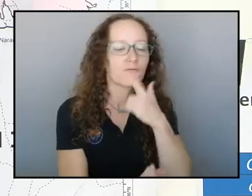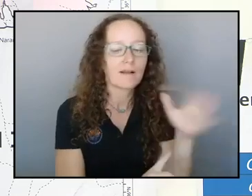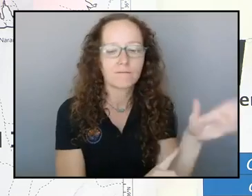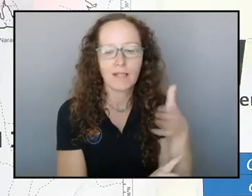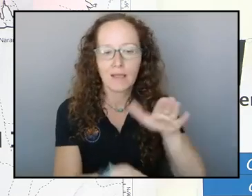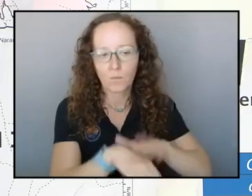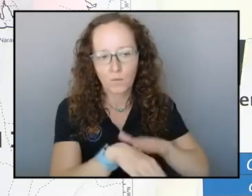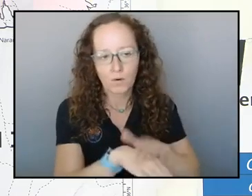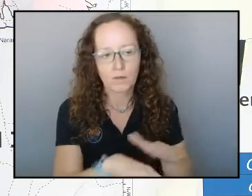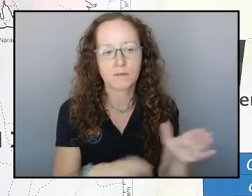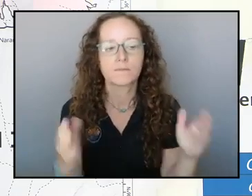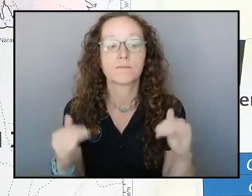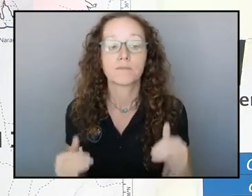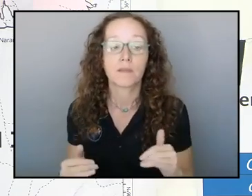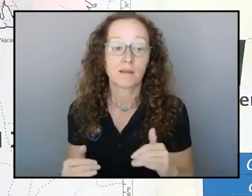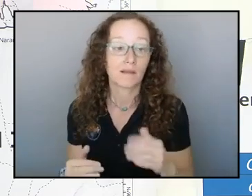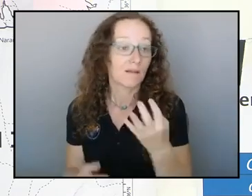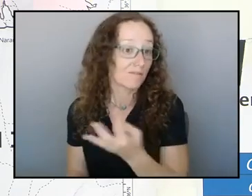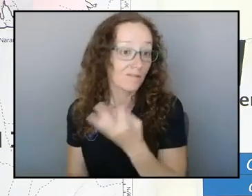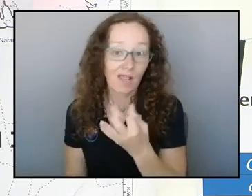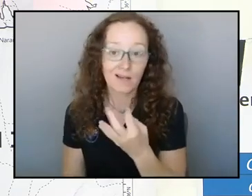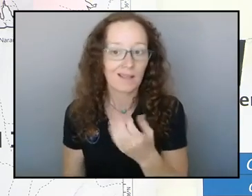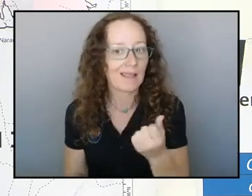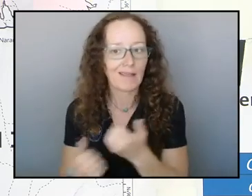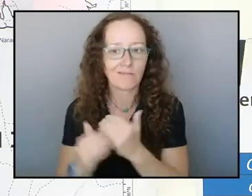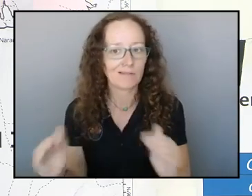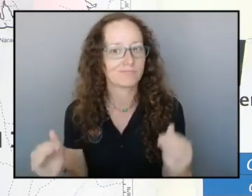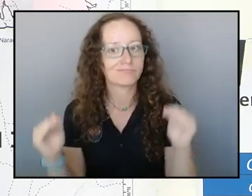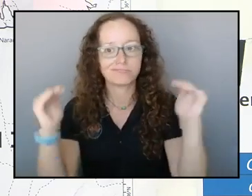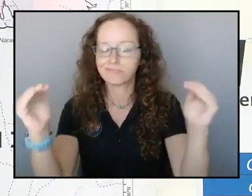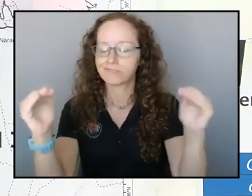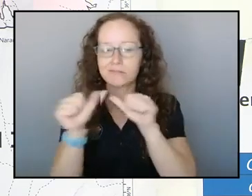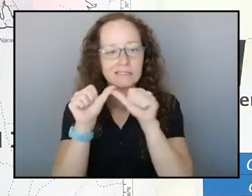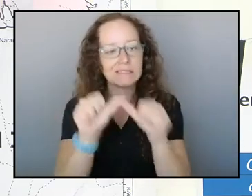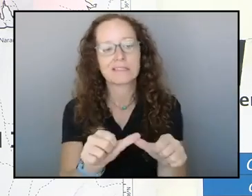20 gusts 35 out of the southwest. Continue to be dry. We get a